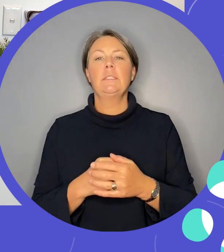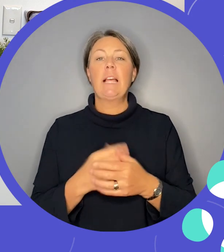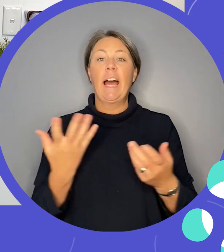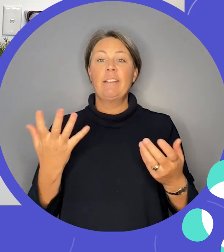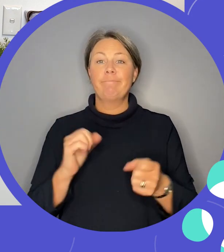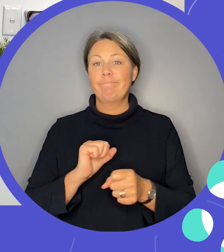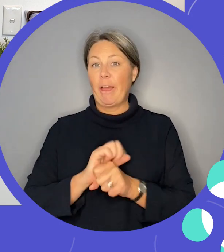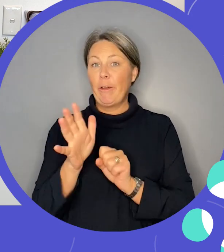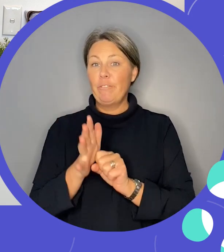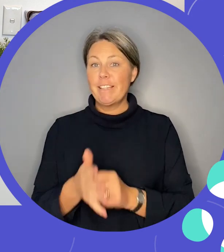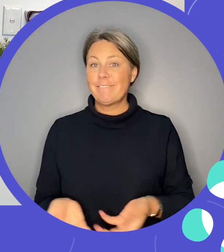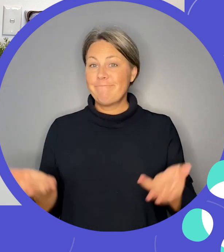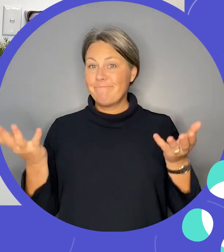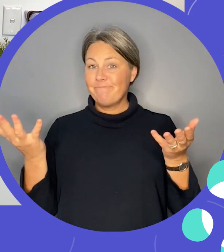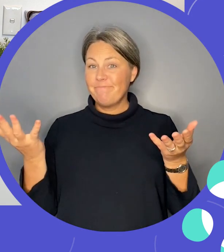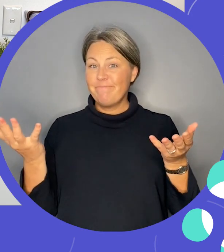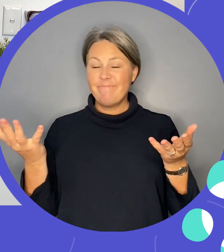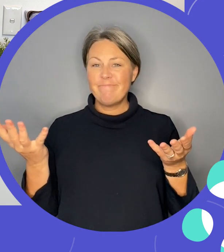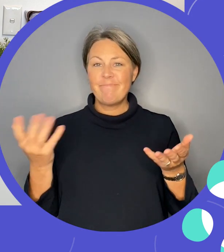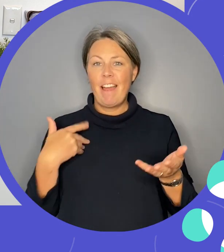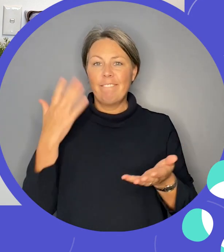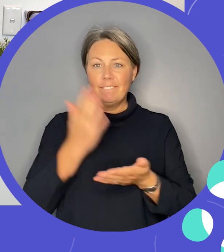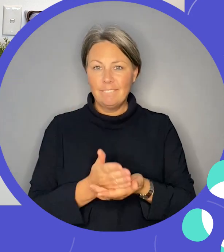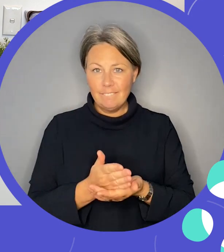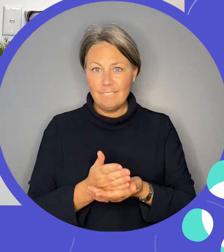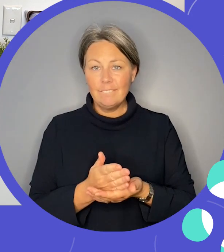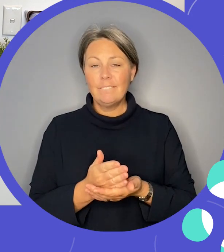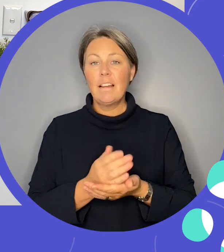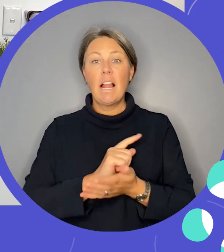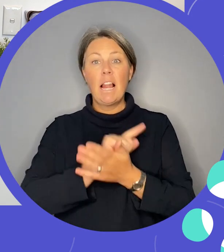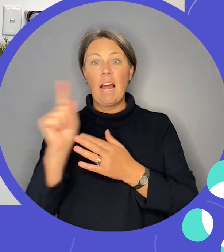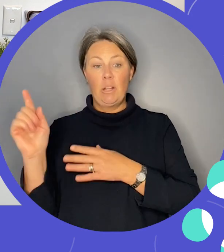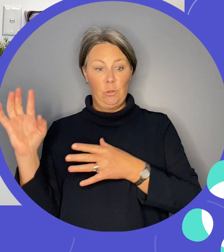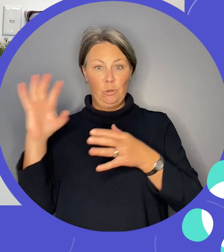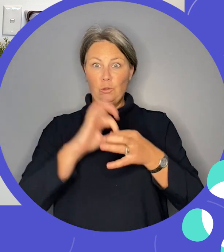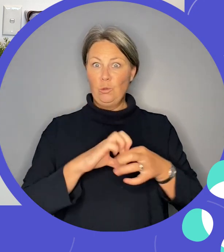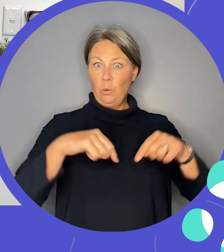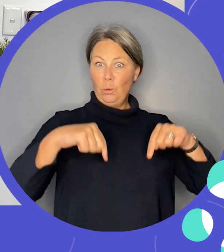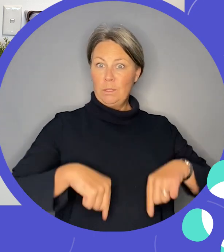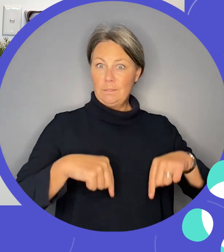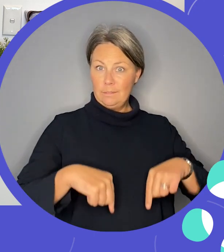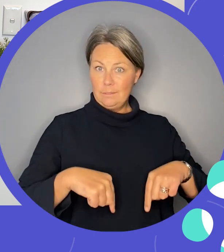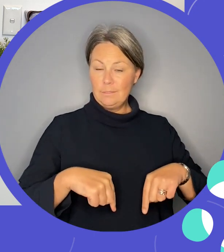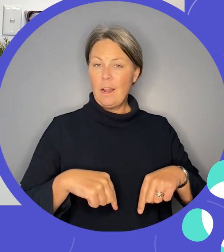so I didn't get the chance to continue until I started here. And then I re-did the Community Classes.